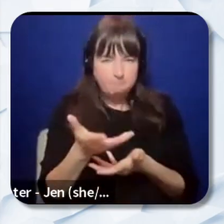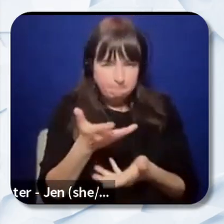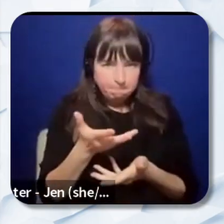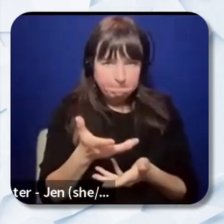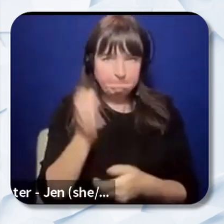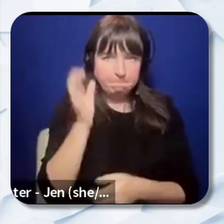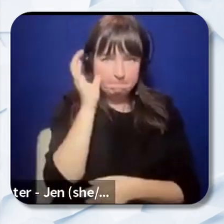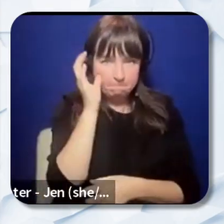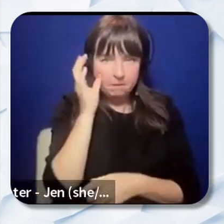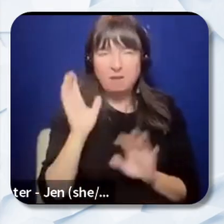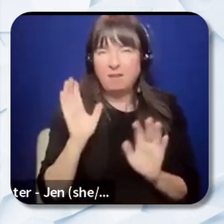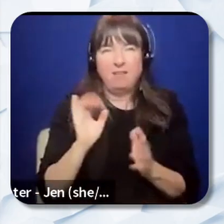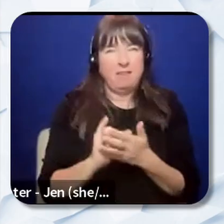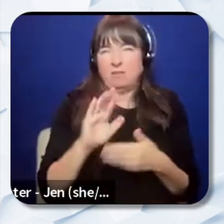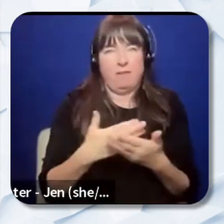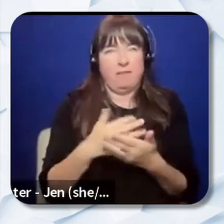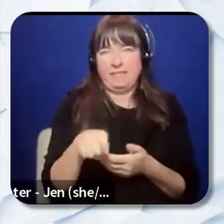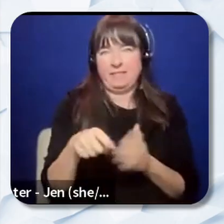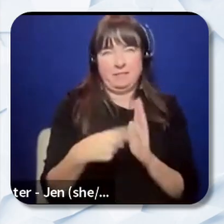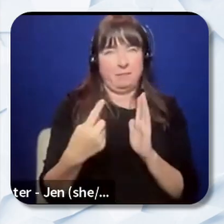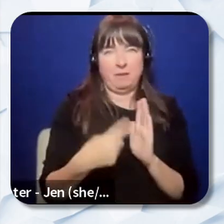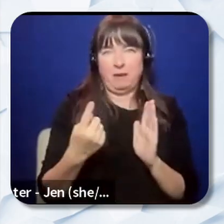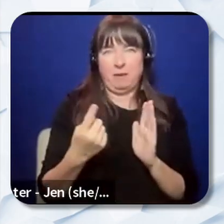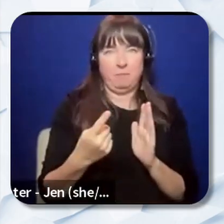they need sometimes you know because there's a lot of things going on but that moment in time